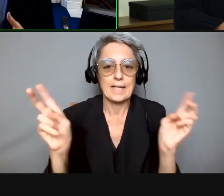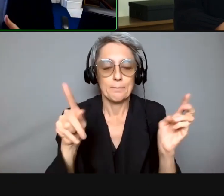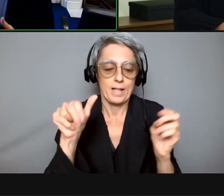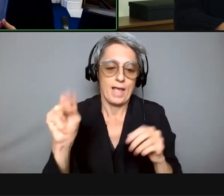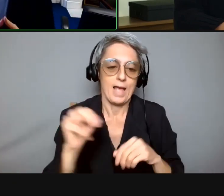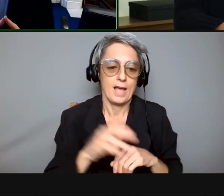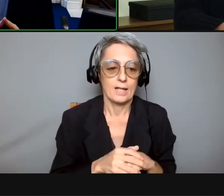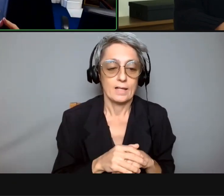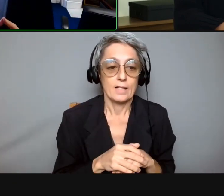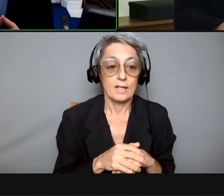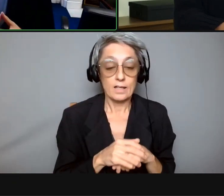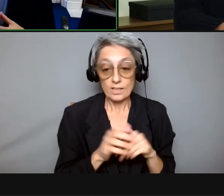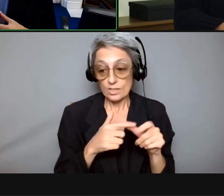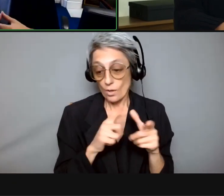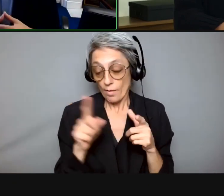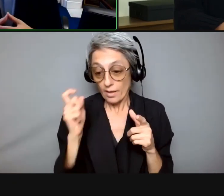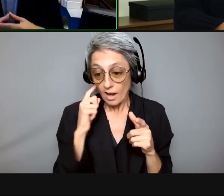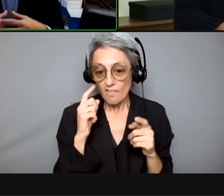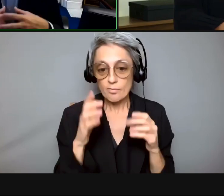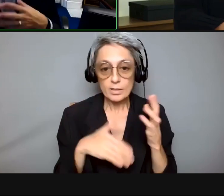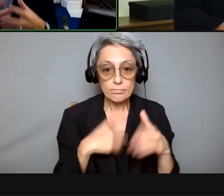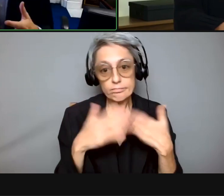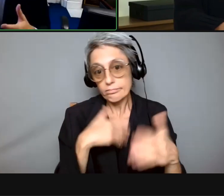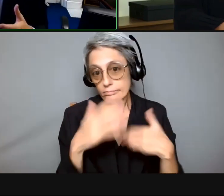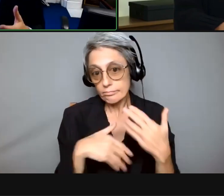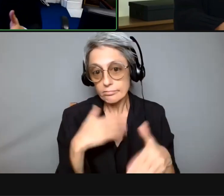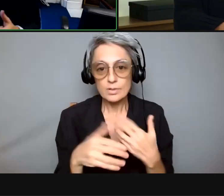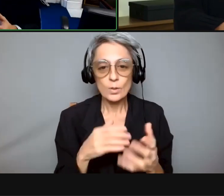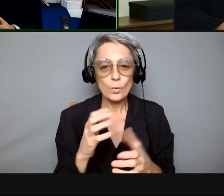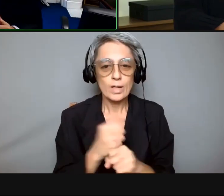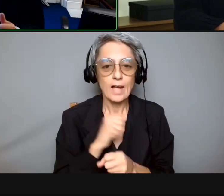we're getting the lowest carbon concrete possible,